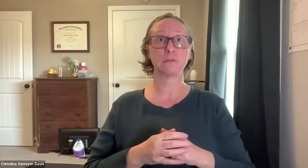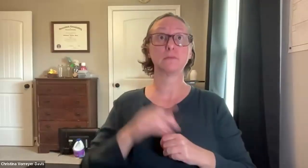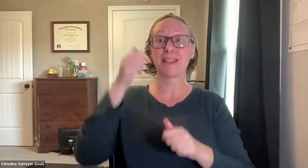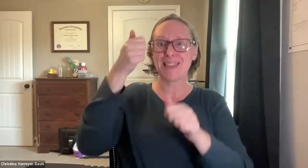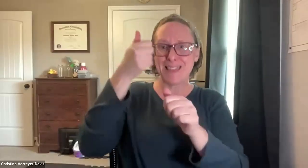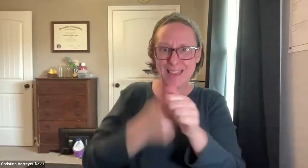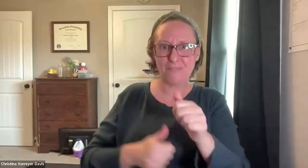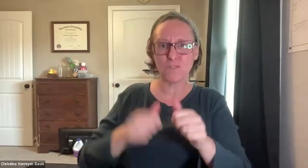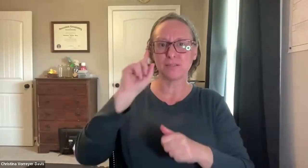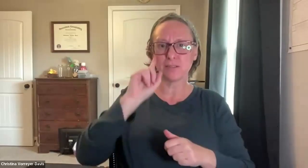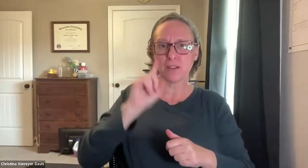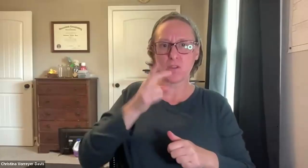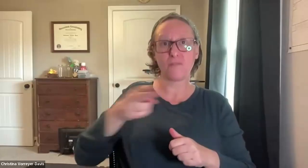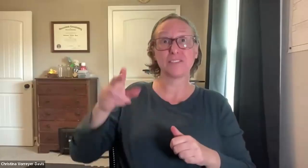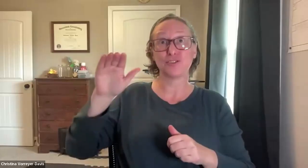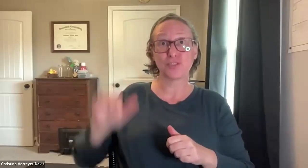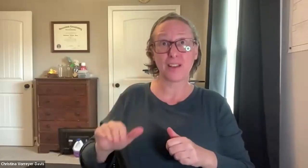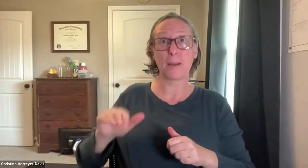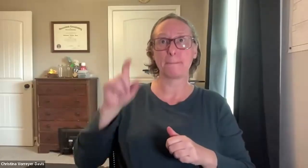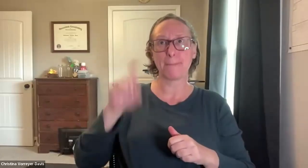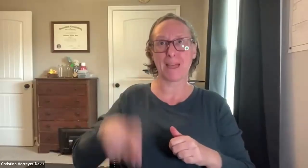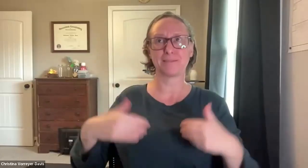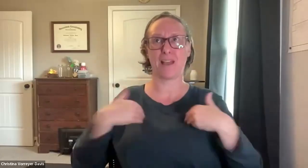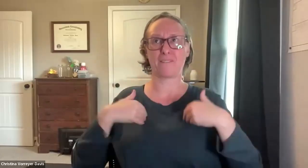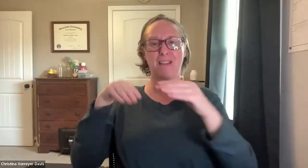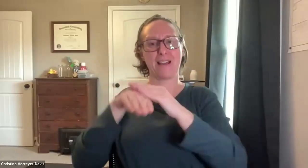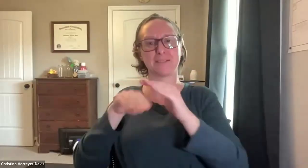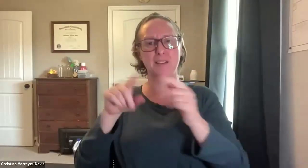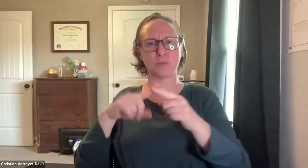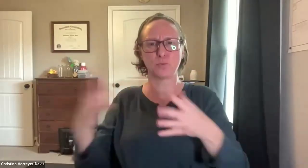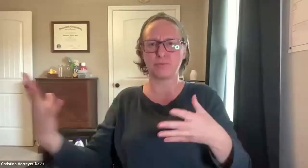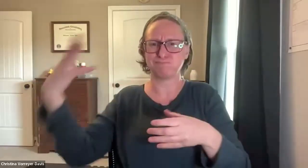So the goal is simple. Every Deaf child must have access